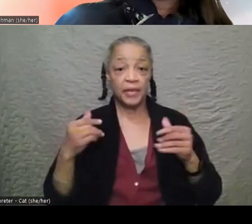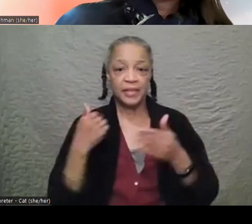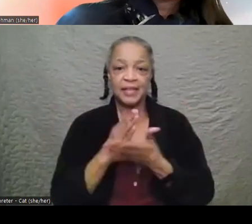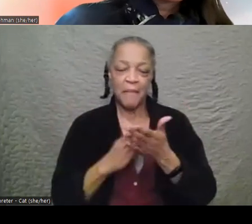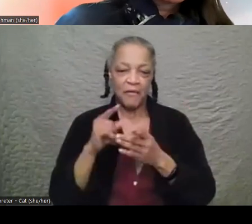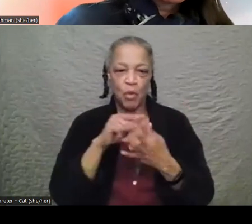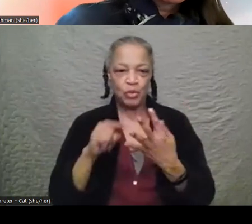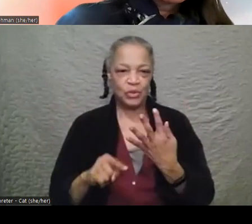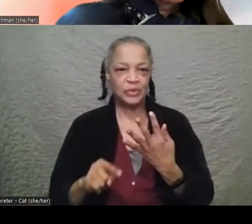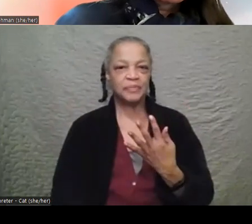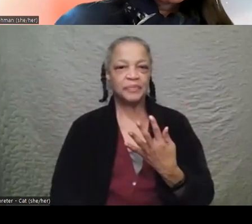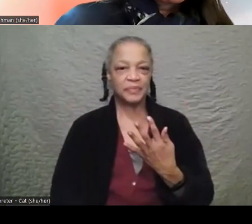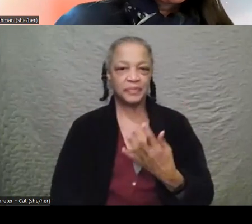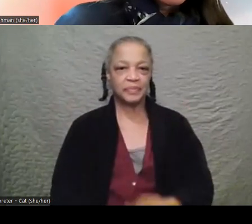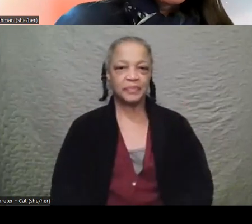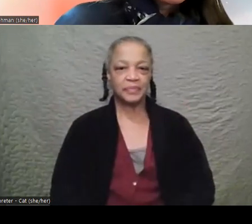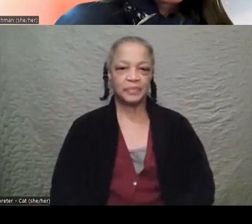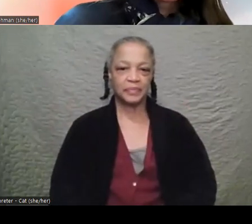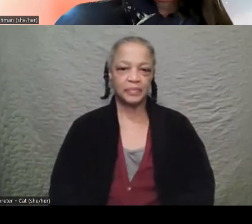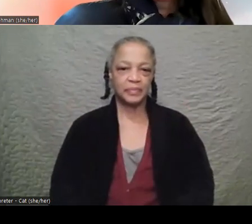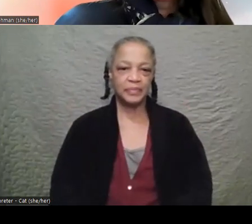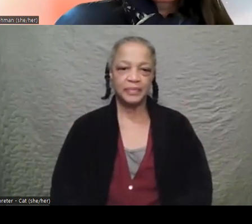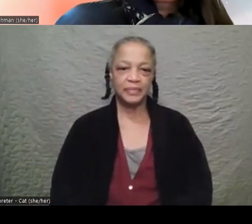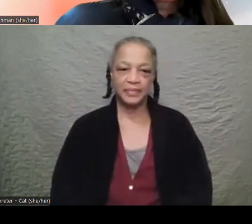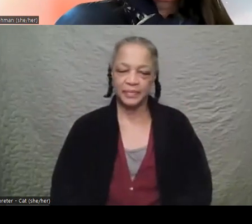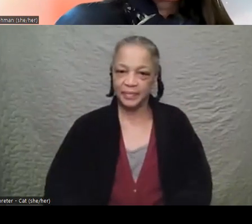Thank you , Micaela.